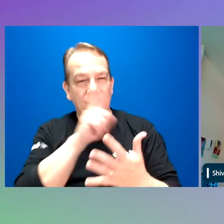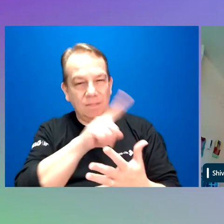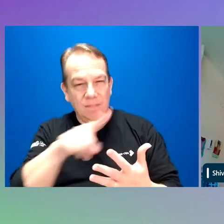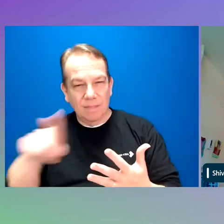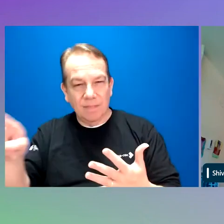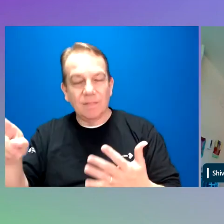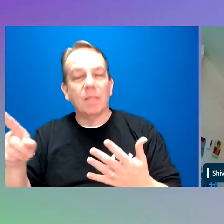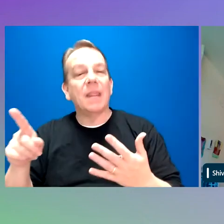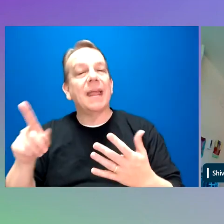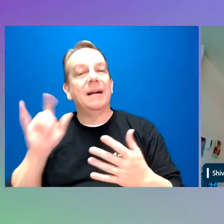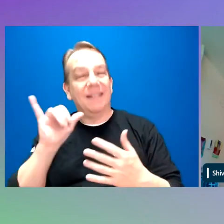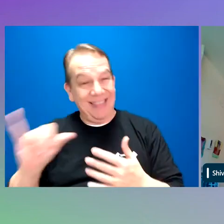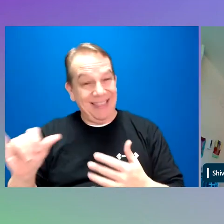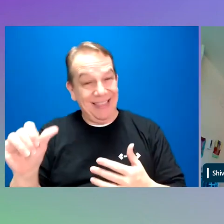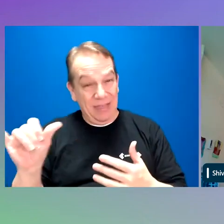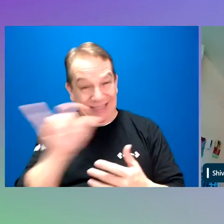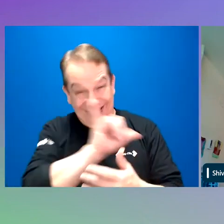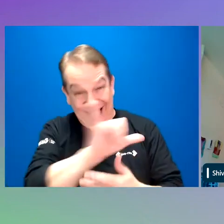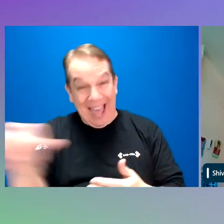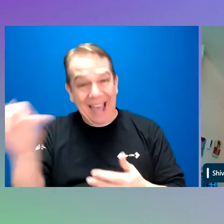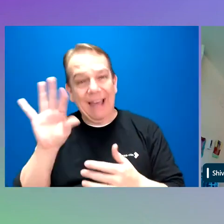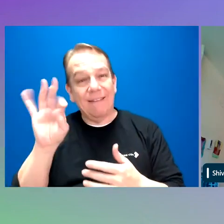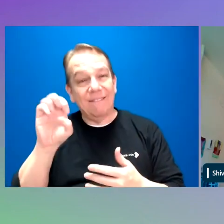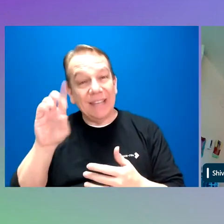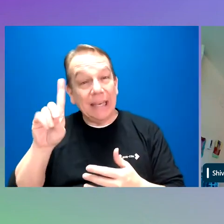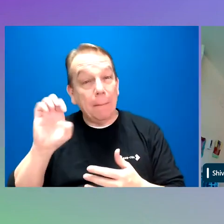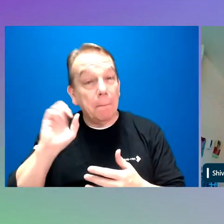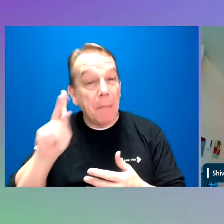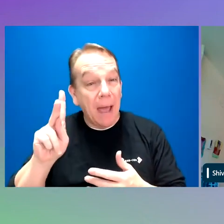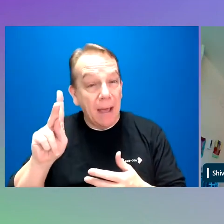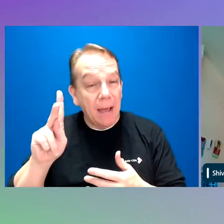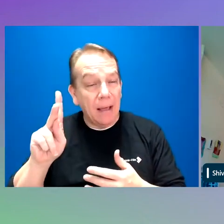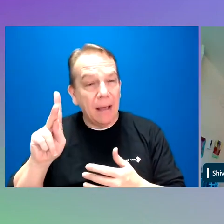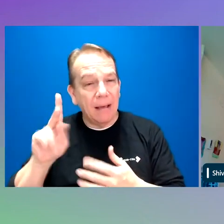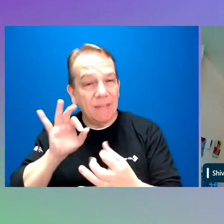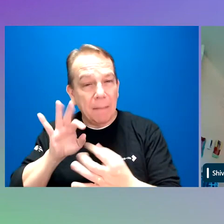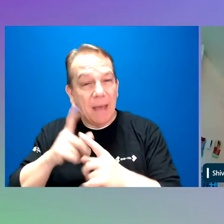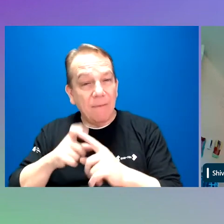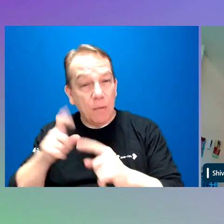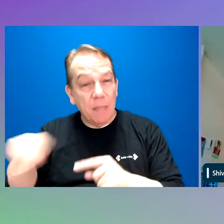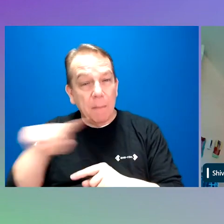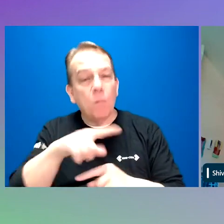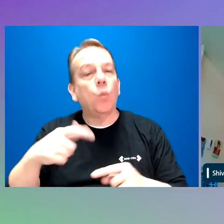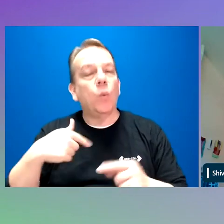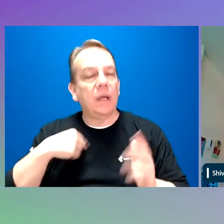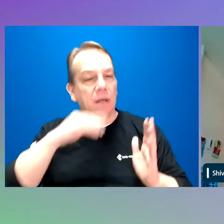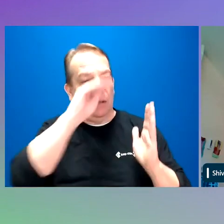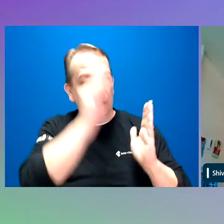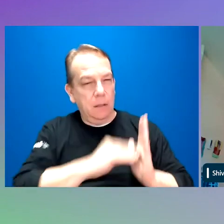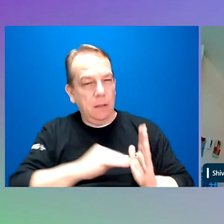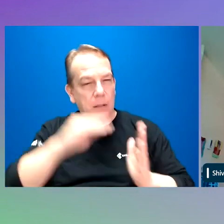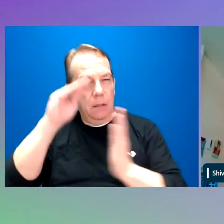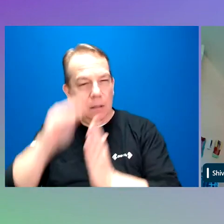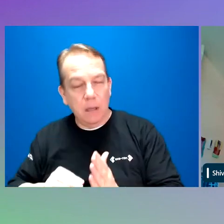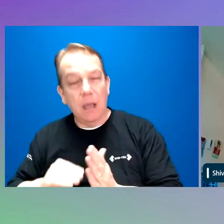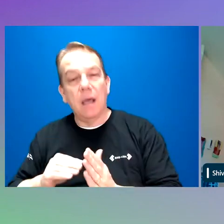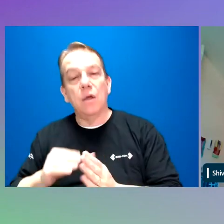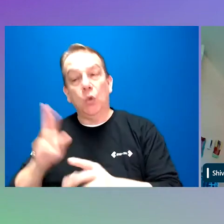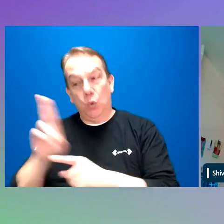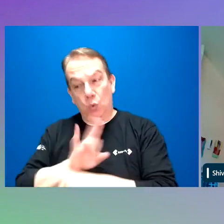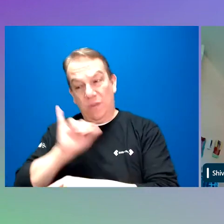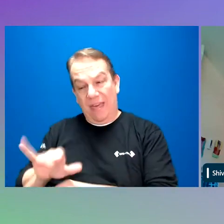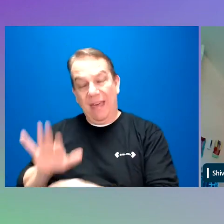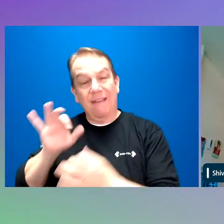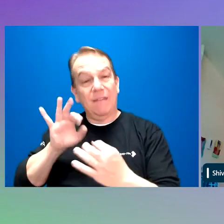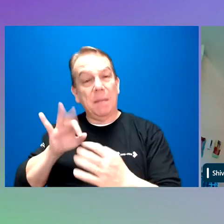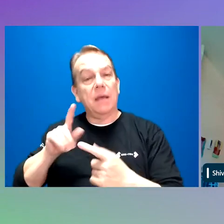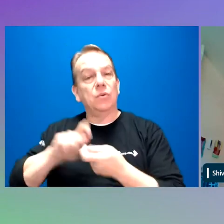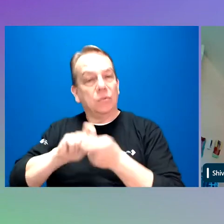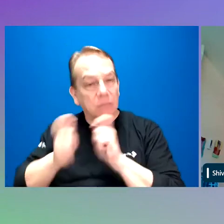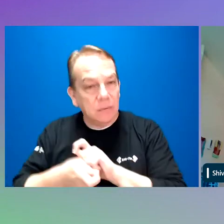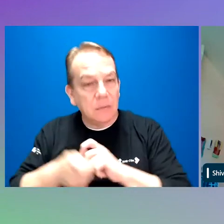time to time, um, refine our